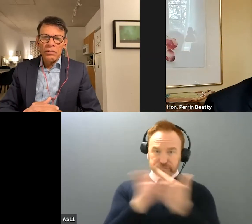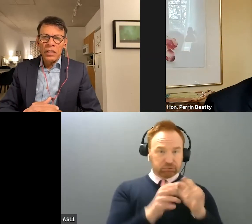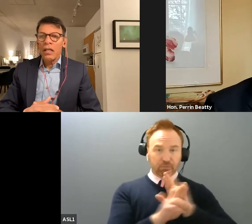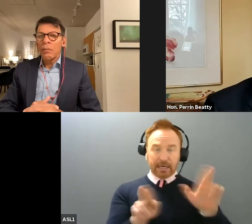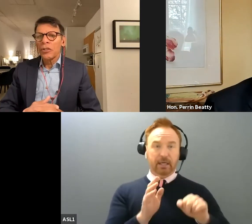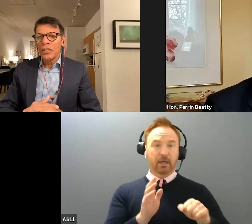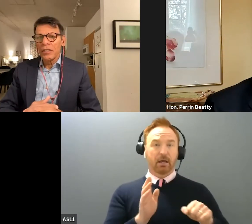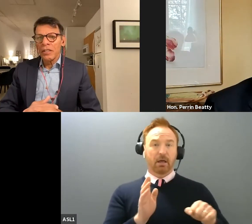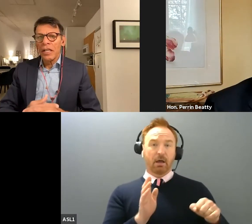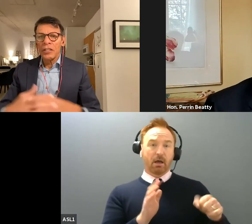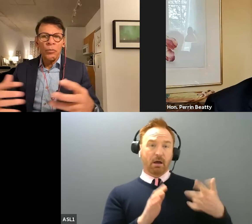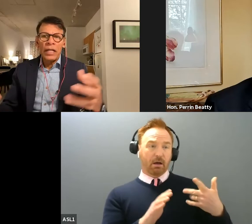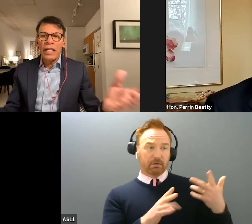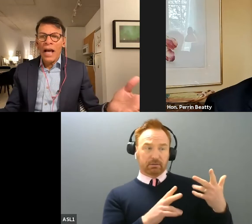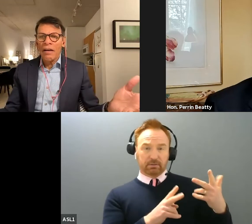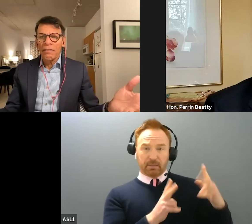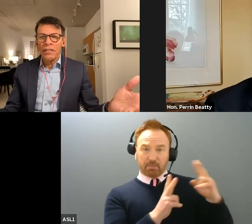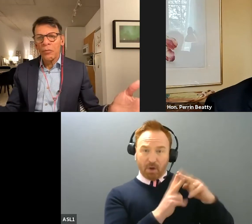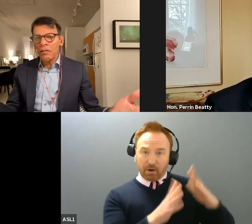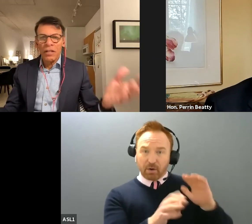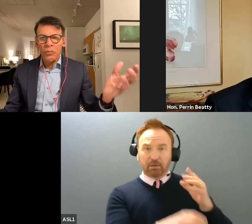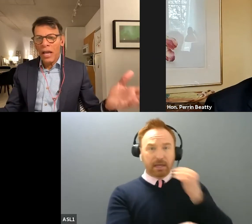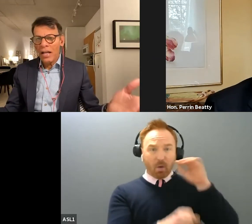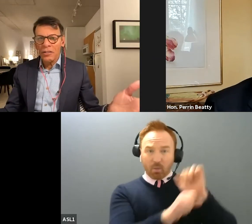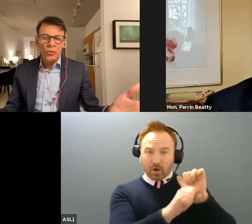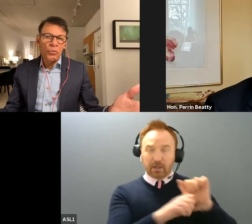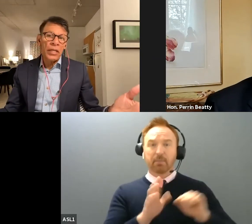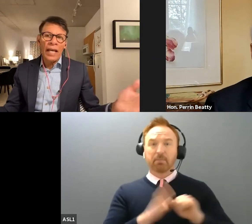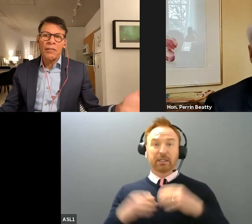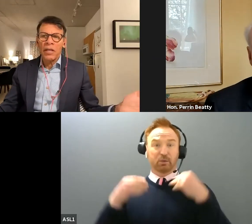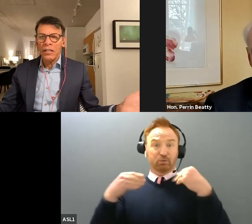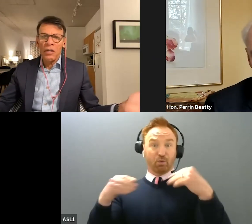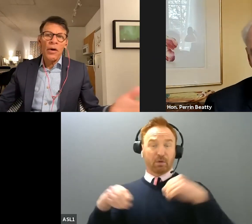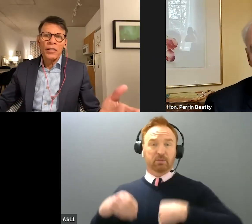seen a lot of purchase, the things that we didn't have that we felt we had to get, because otherwise